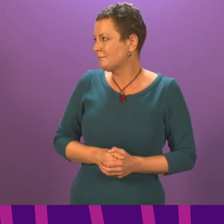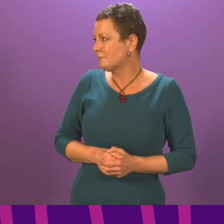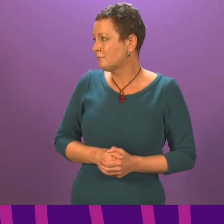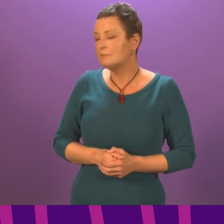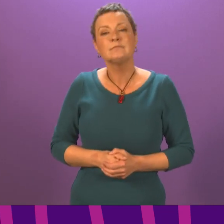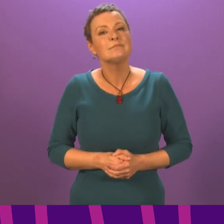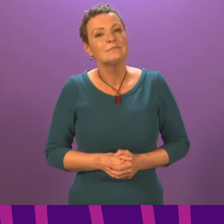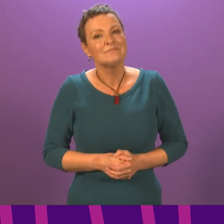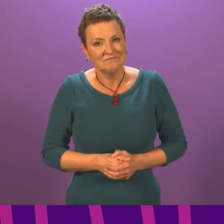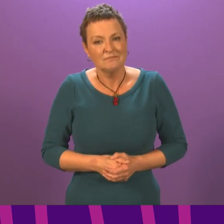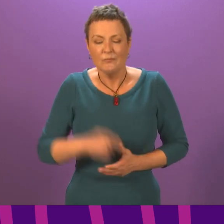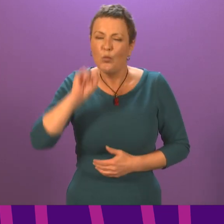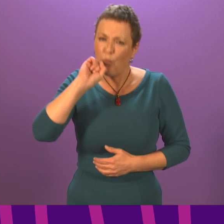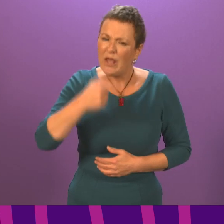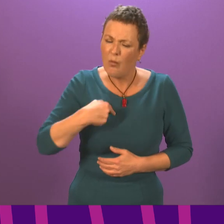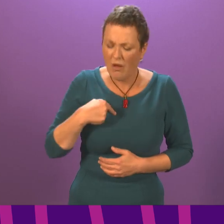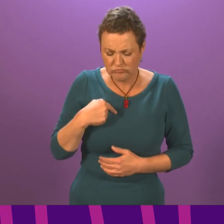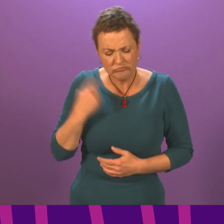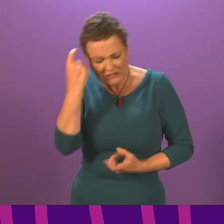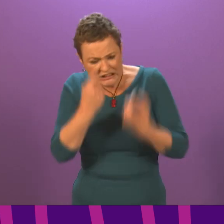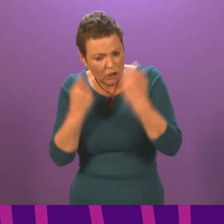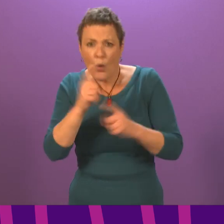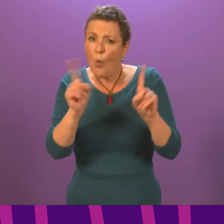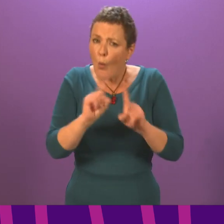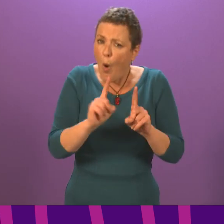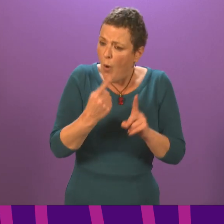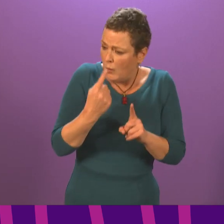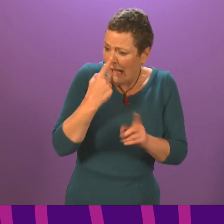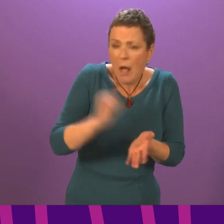can publish. We are trying to publish as much as possible, taking account of the fact that